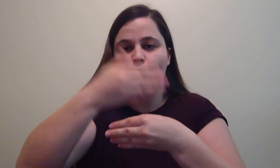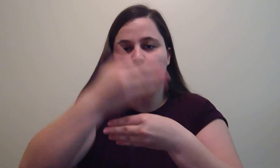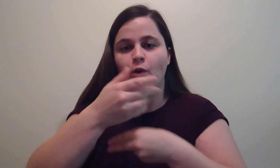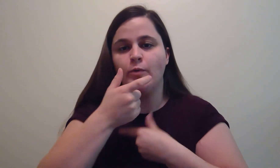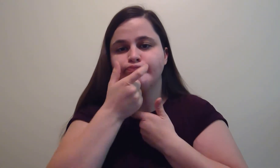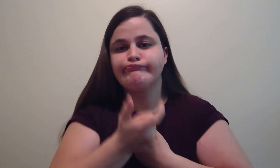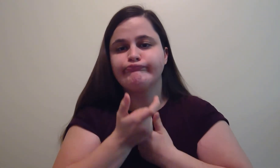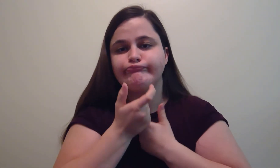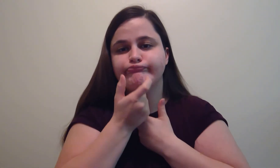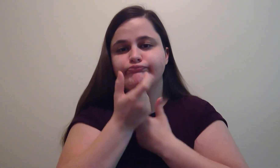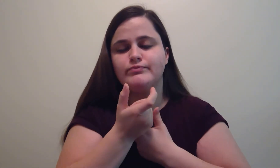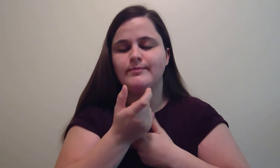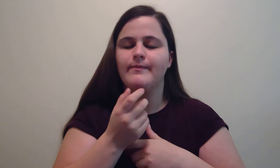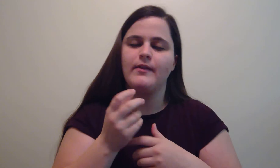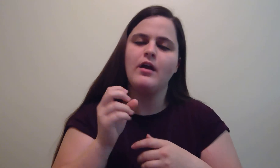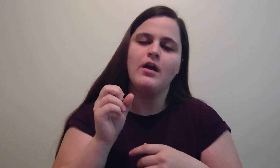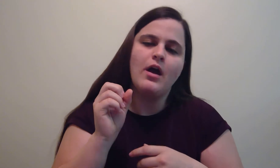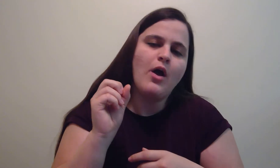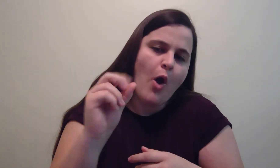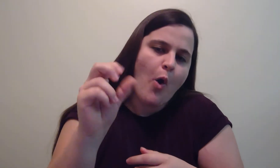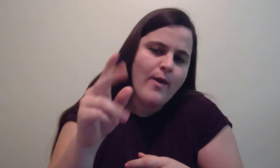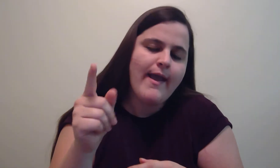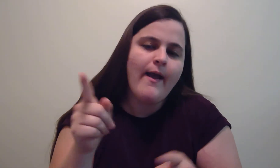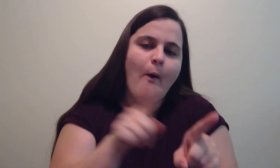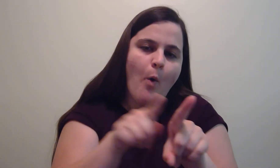sitting in the big easy chair they moved in with him, staring out the window.